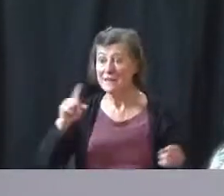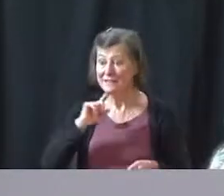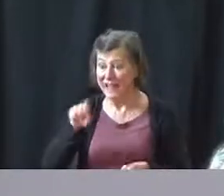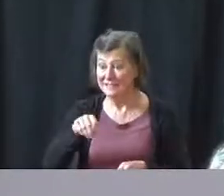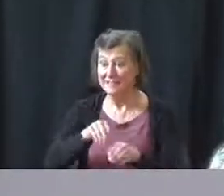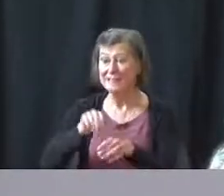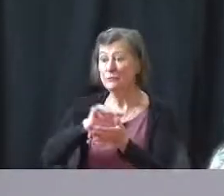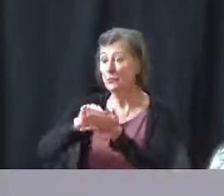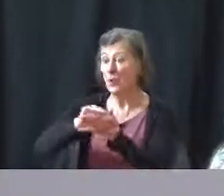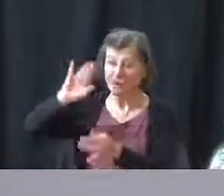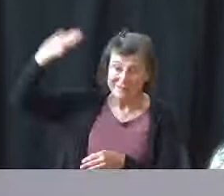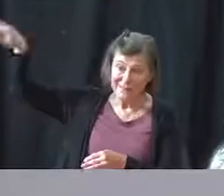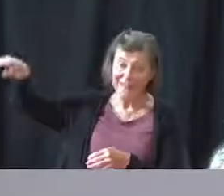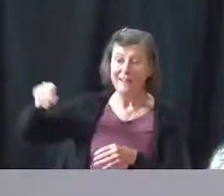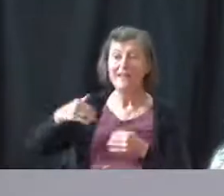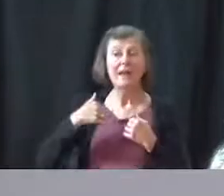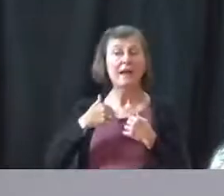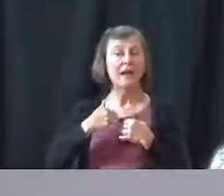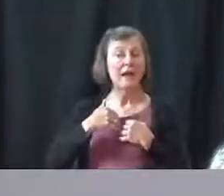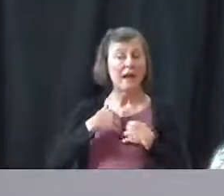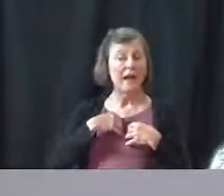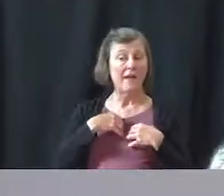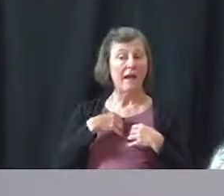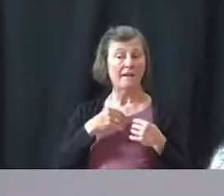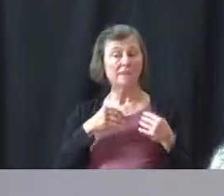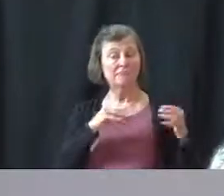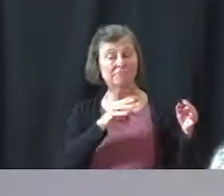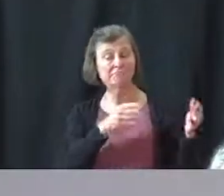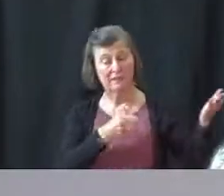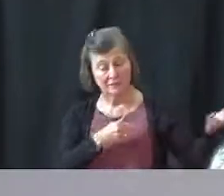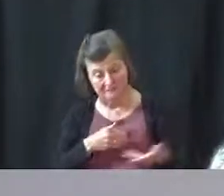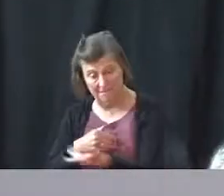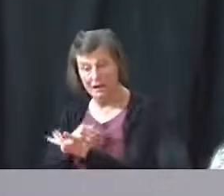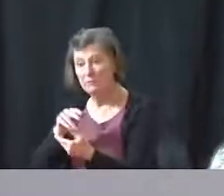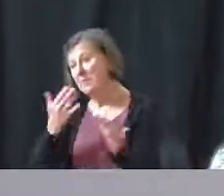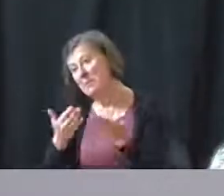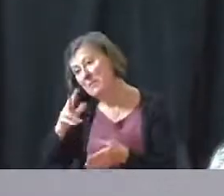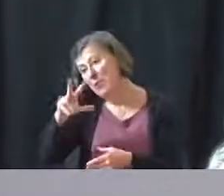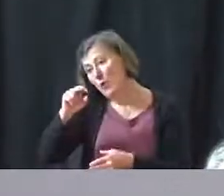And, they have only inducted less than I think 30 people, who've really, really worked to